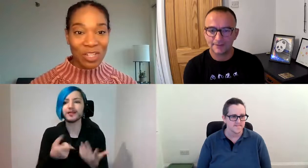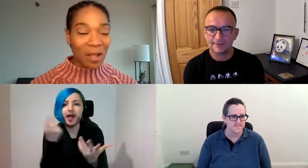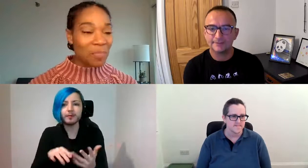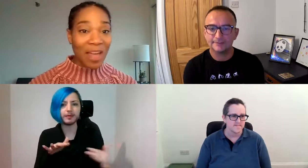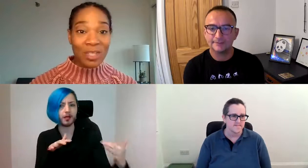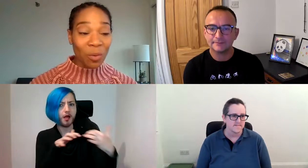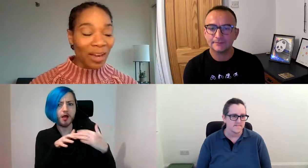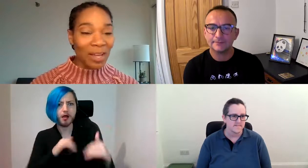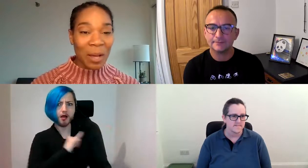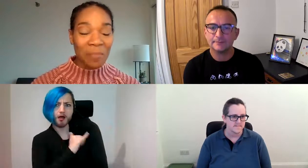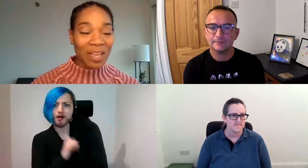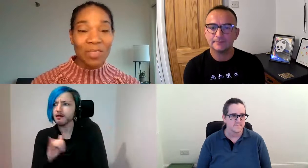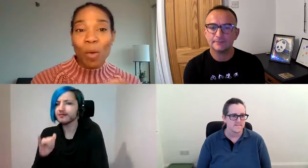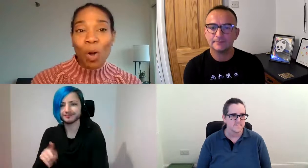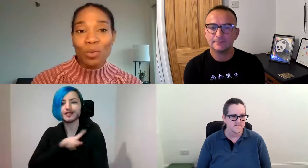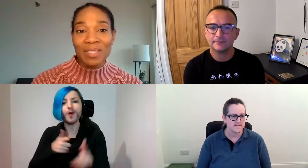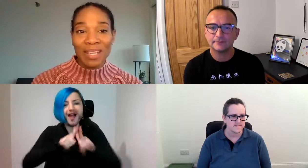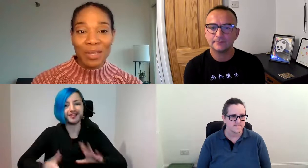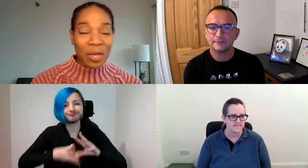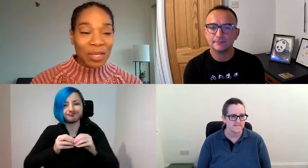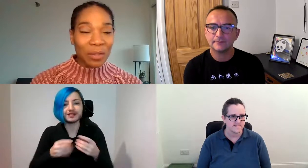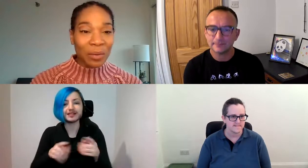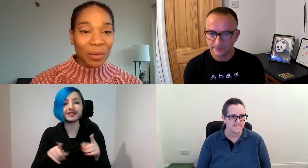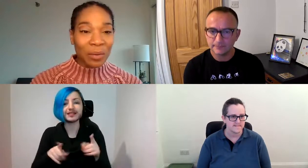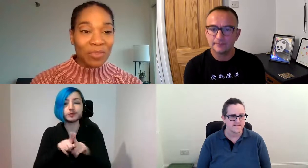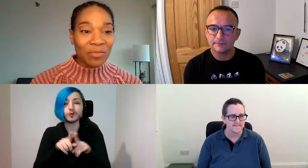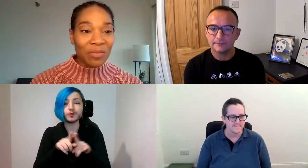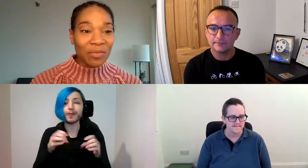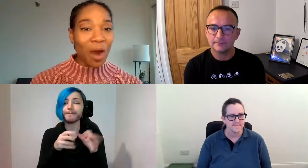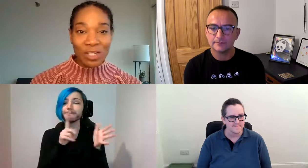if we look at drag race we have shade, fierce but these